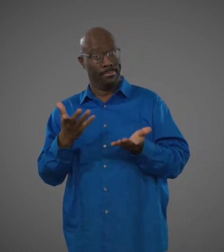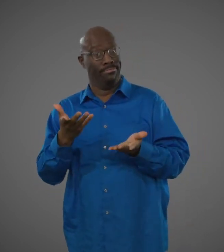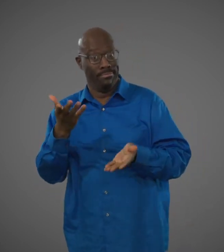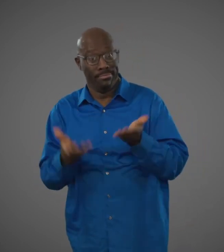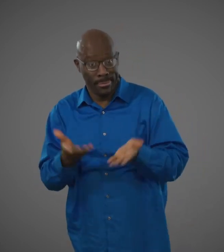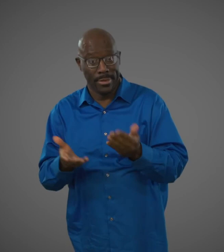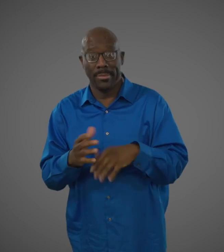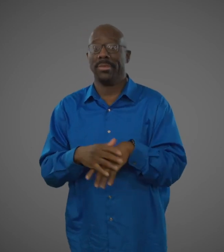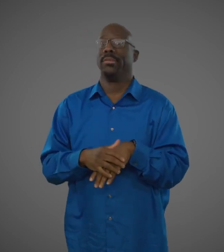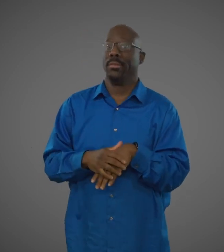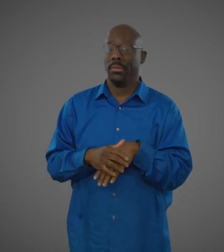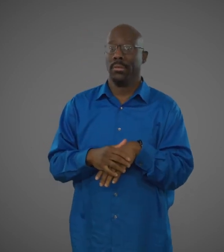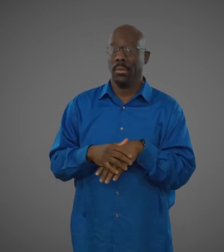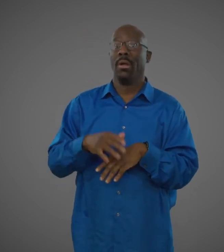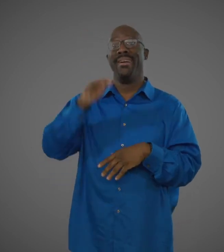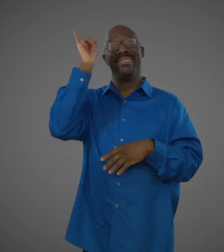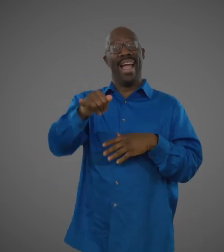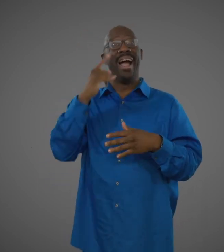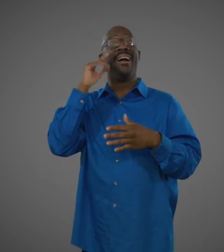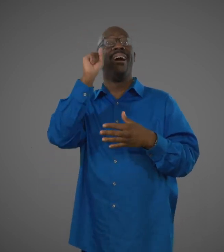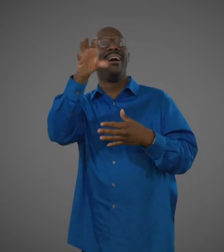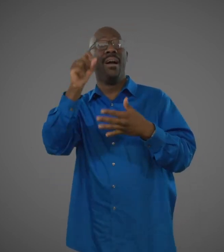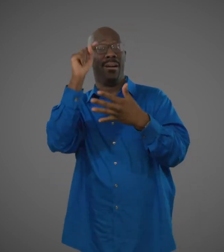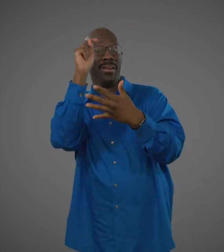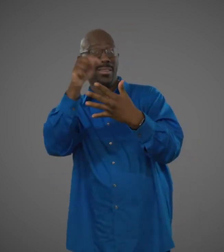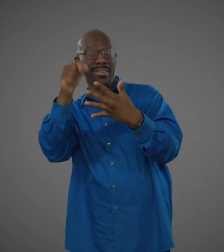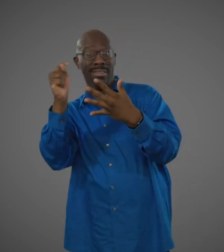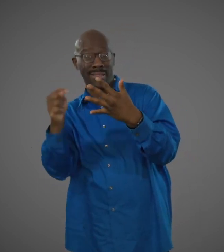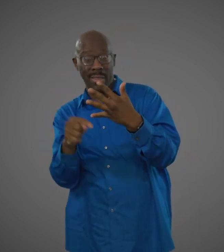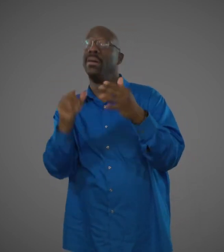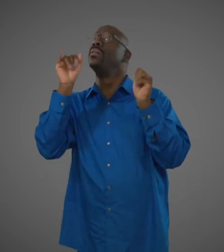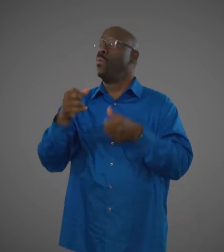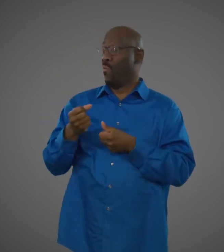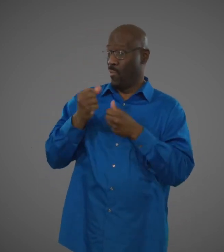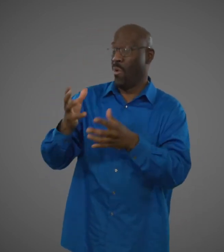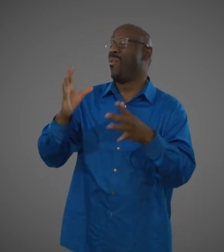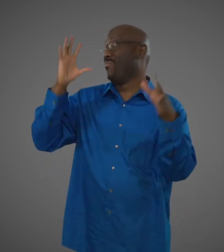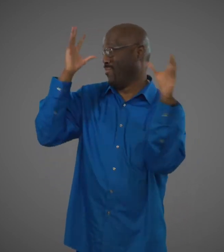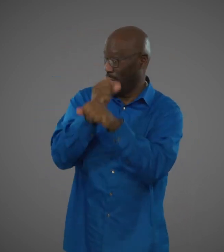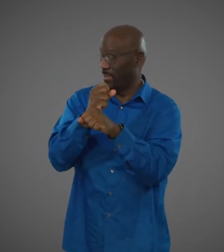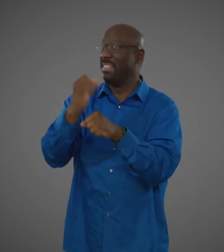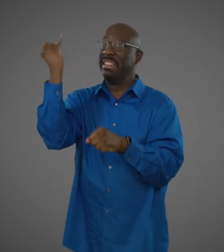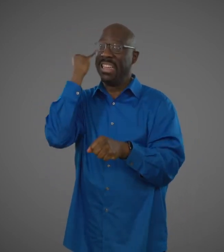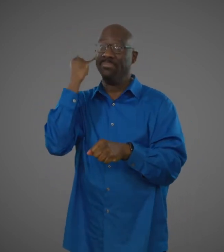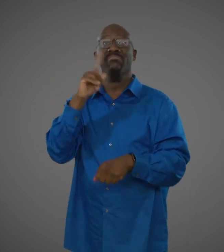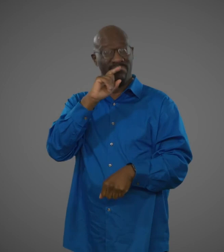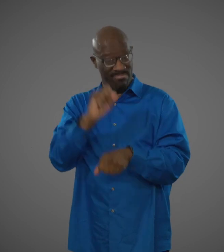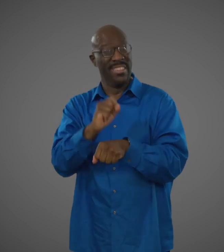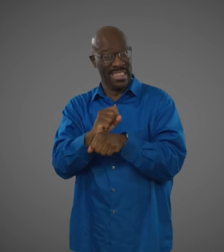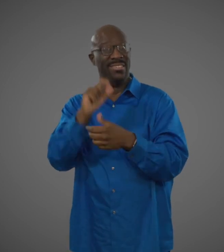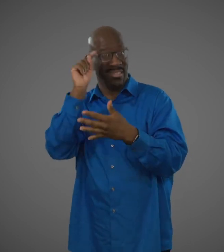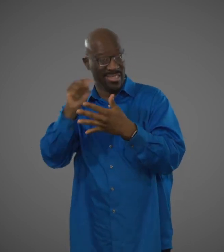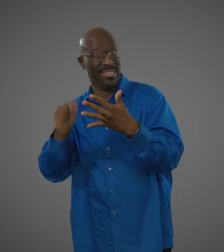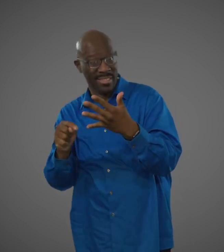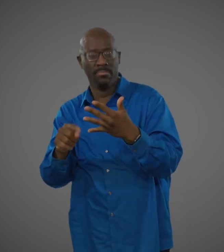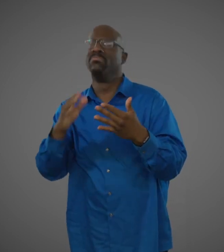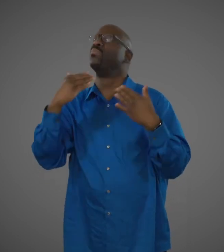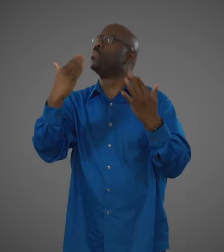who are pregnant (and may not know yet). Any of these - if they occur - mean you should go back to the ER.